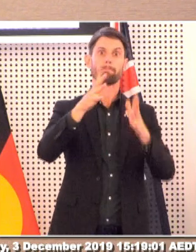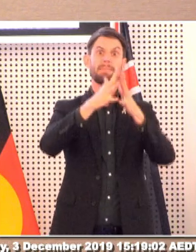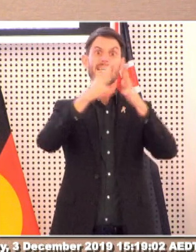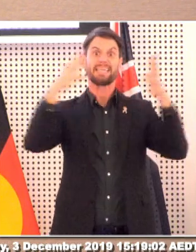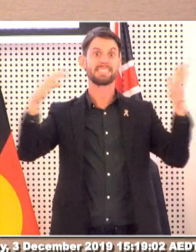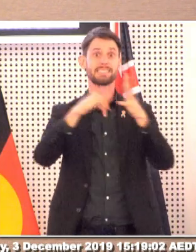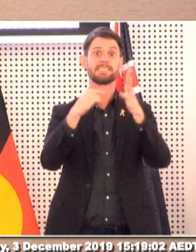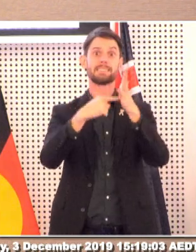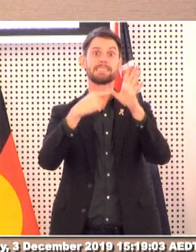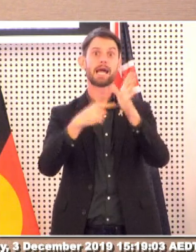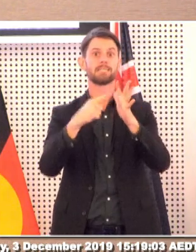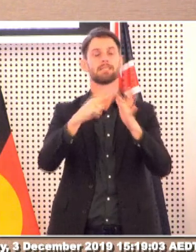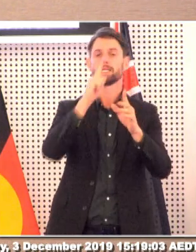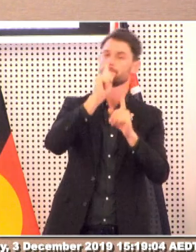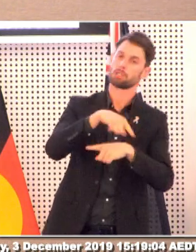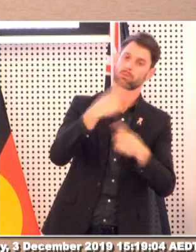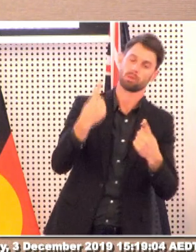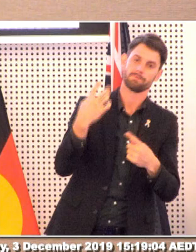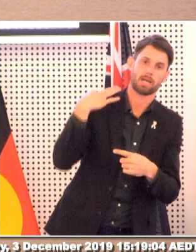possible but it works very well here.